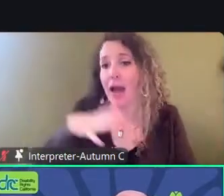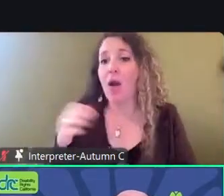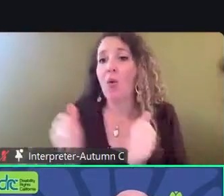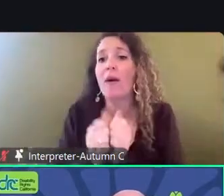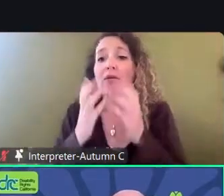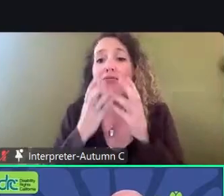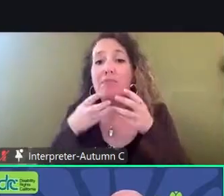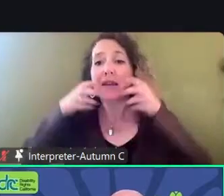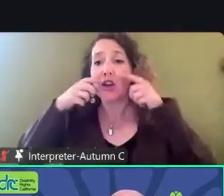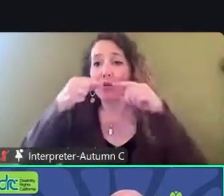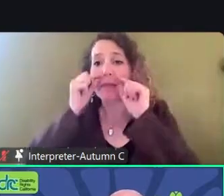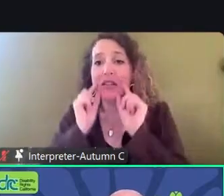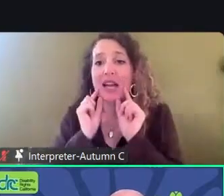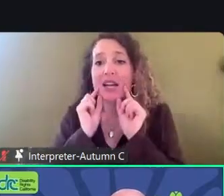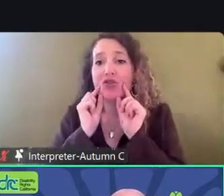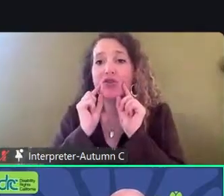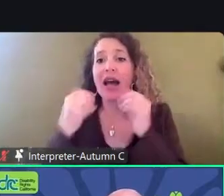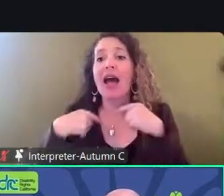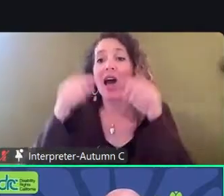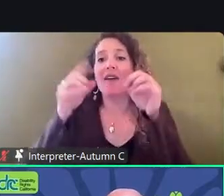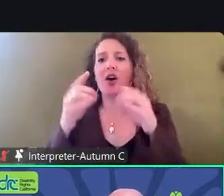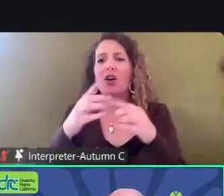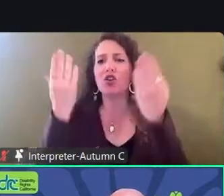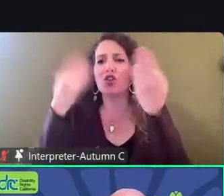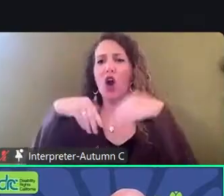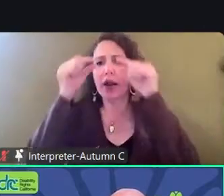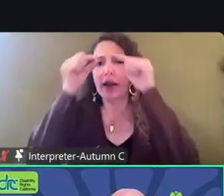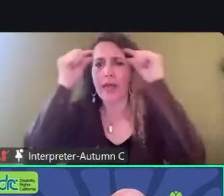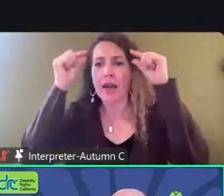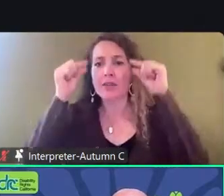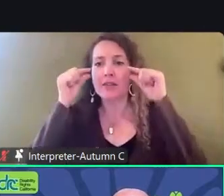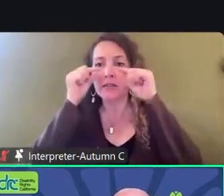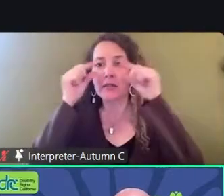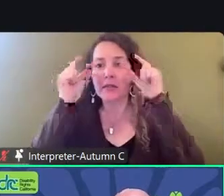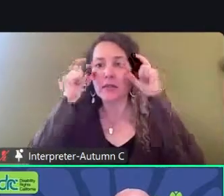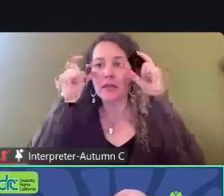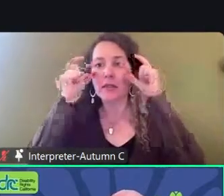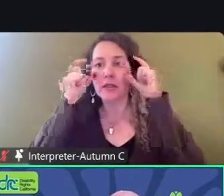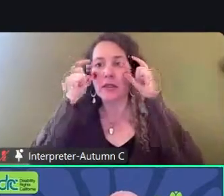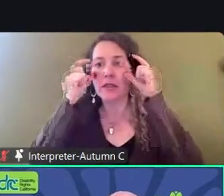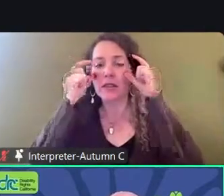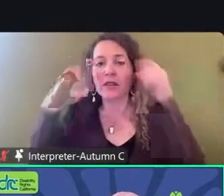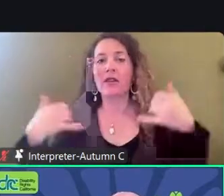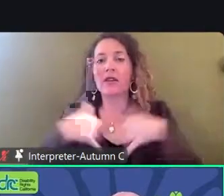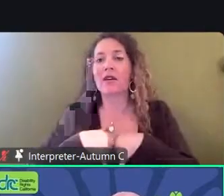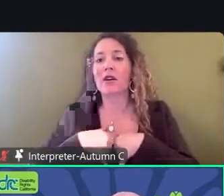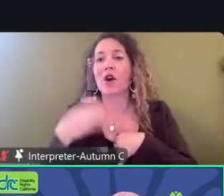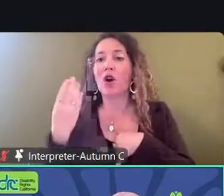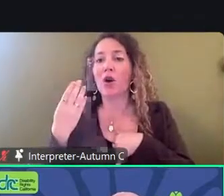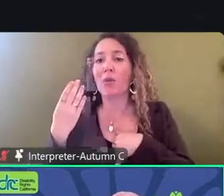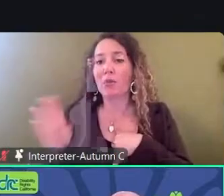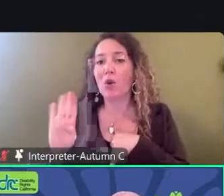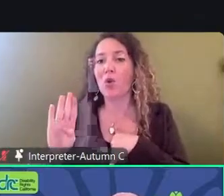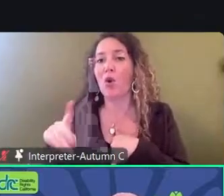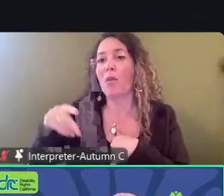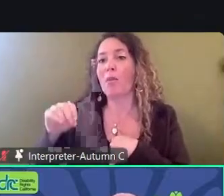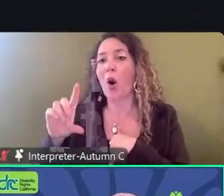mustache. I have dark rimmed glasses. Um and I'm wearing a blue polo shirt and I have the